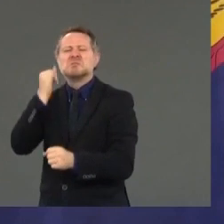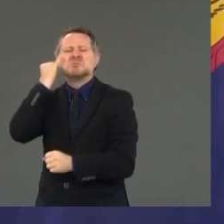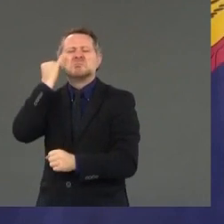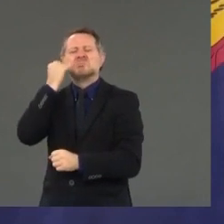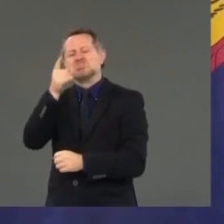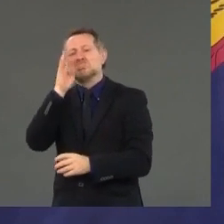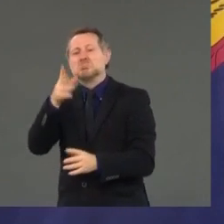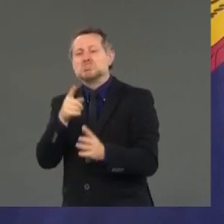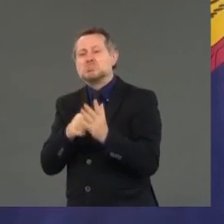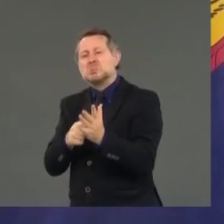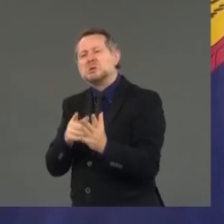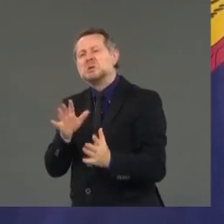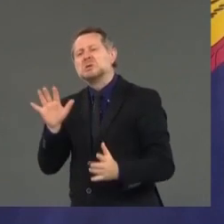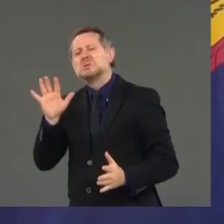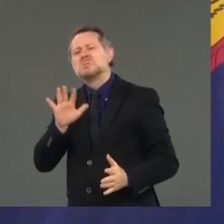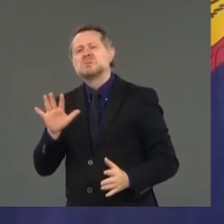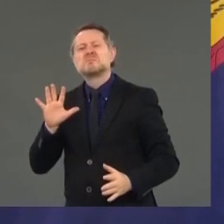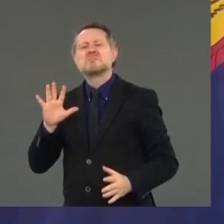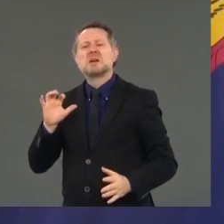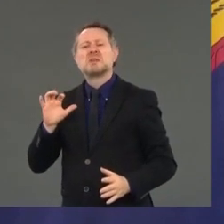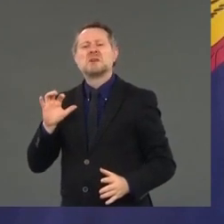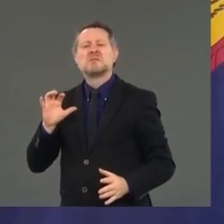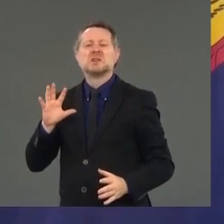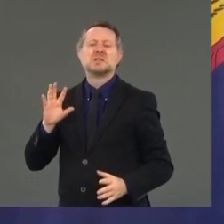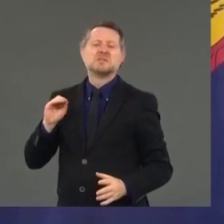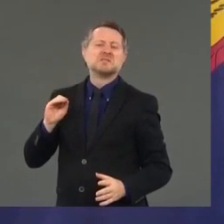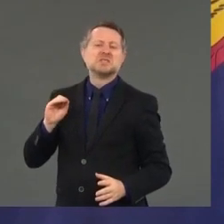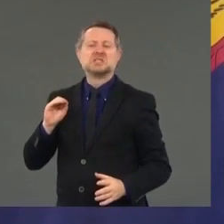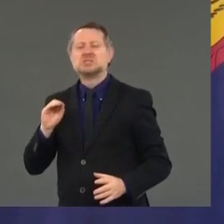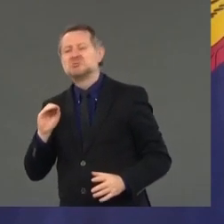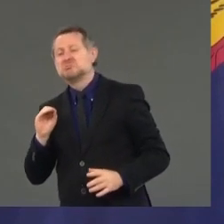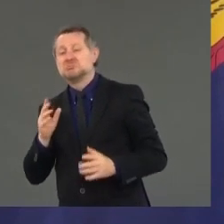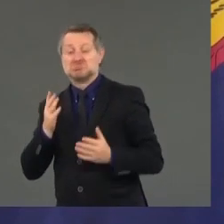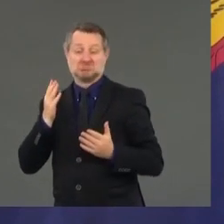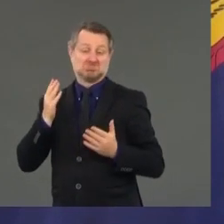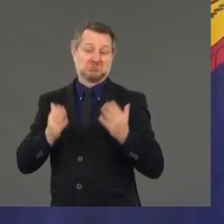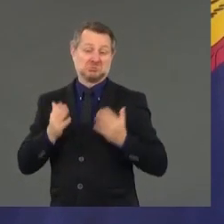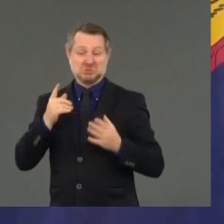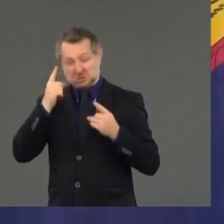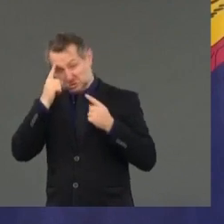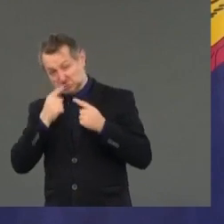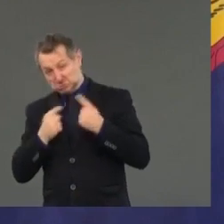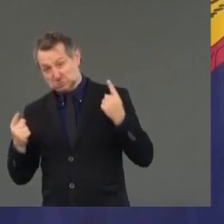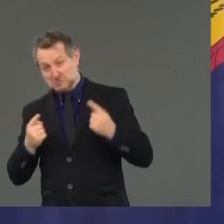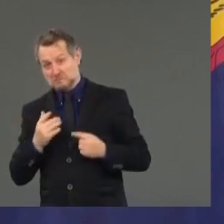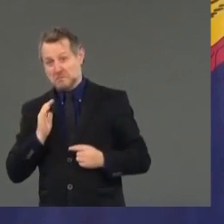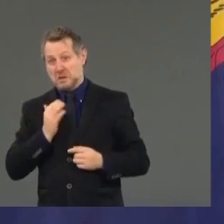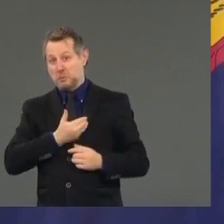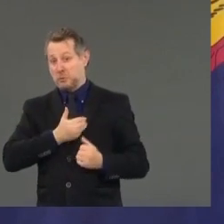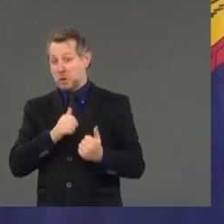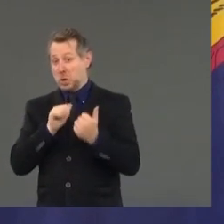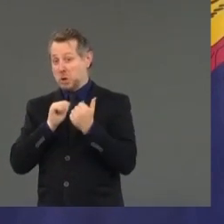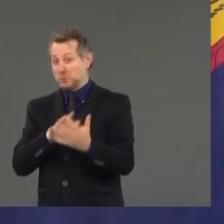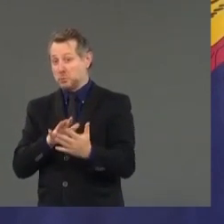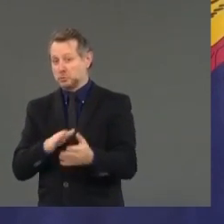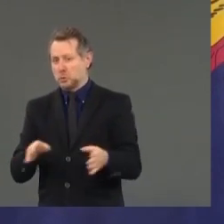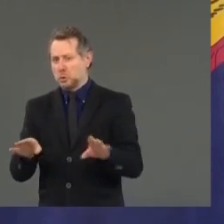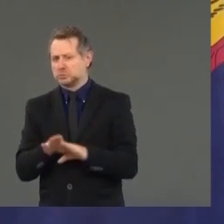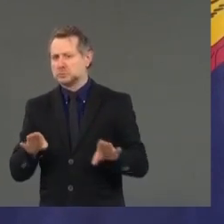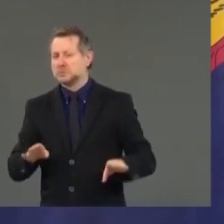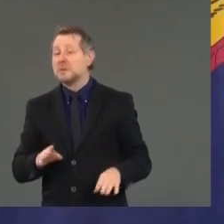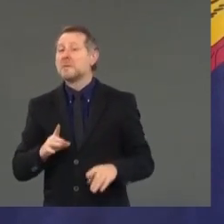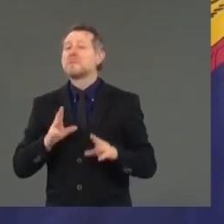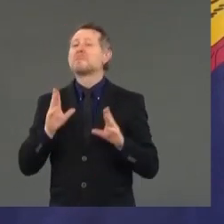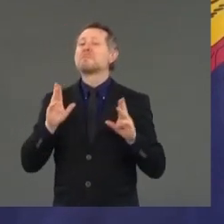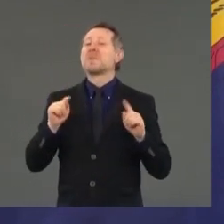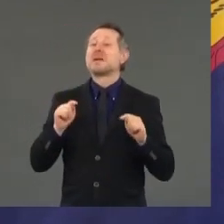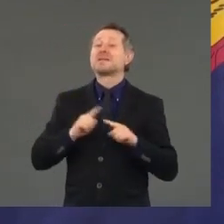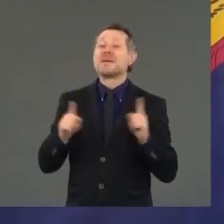POLLED THEM OR TAKEN A VOTE, 550